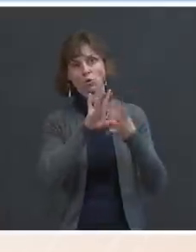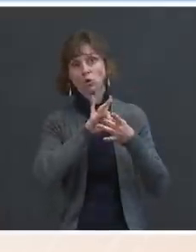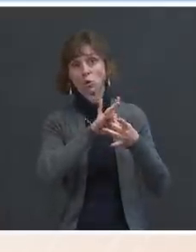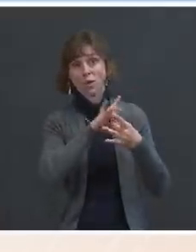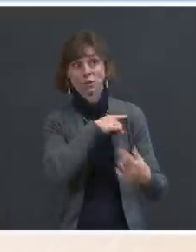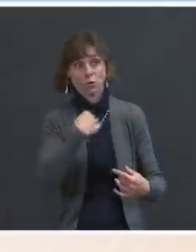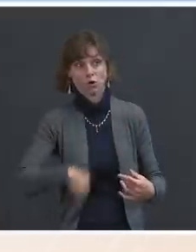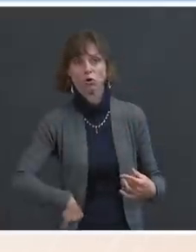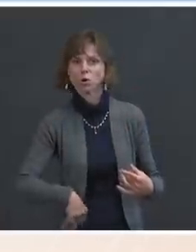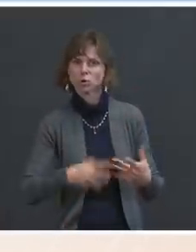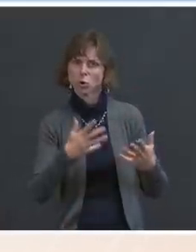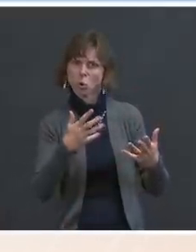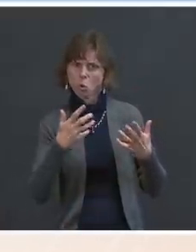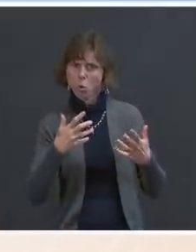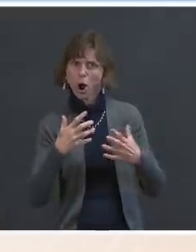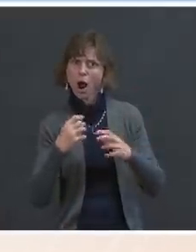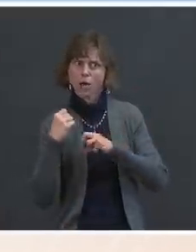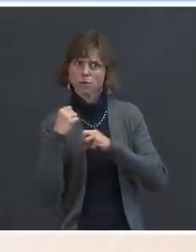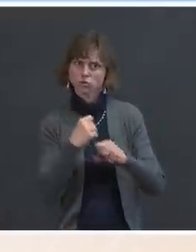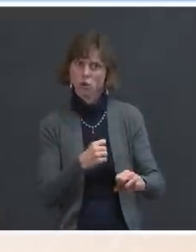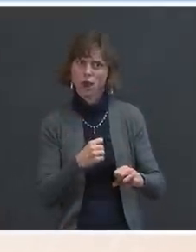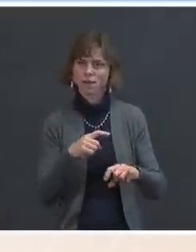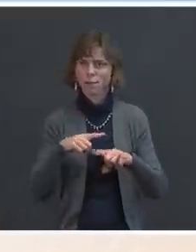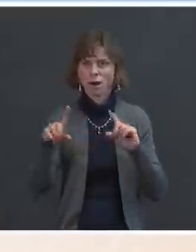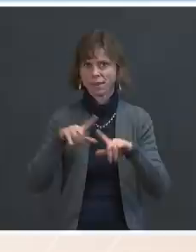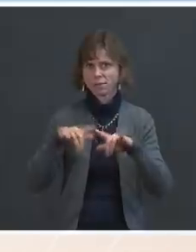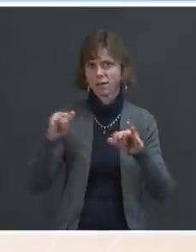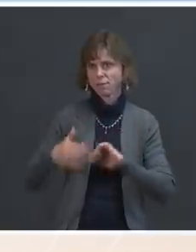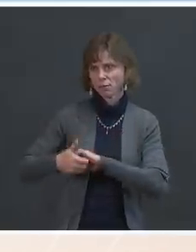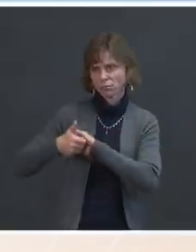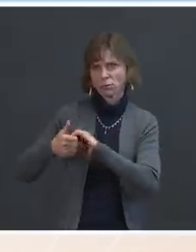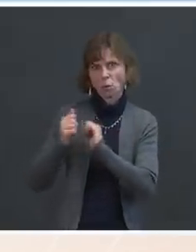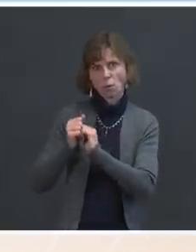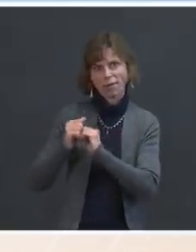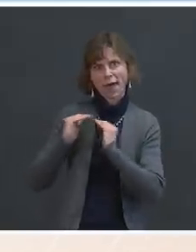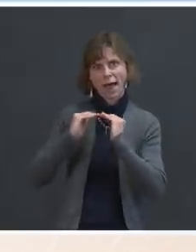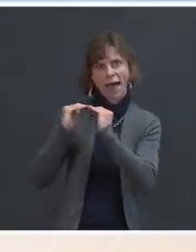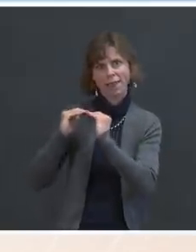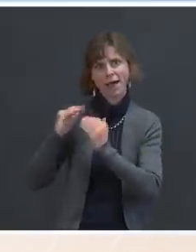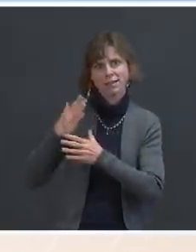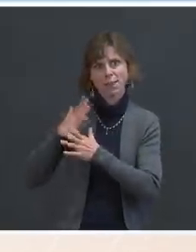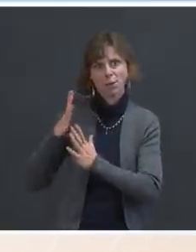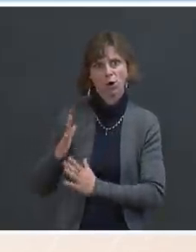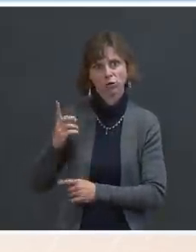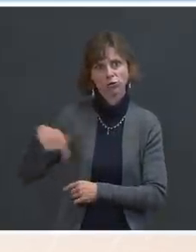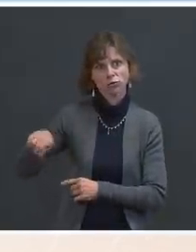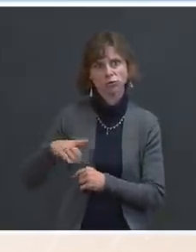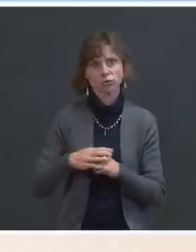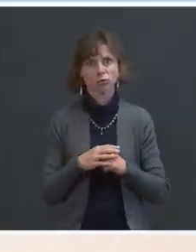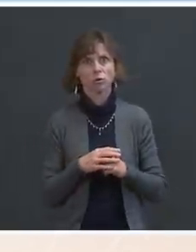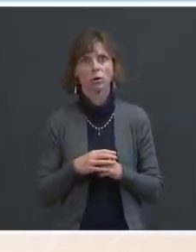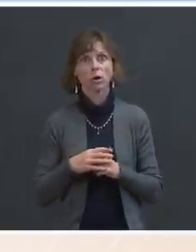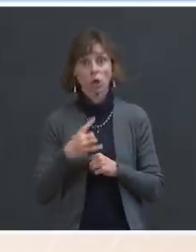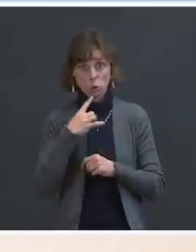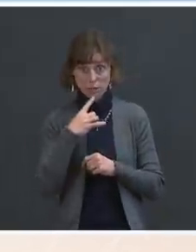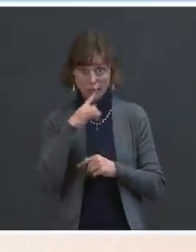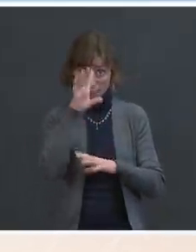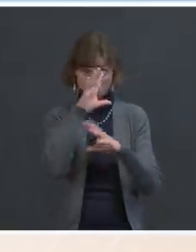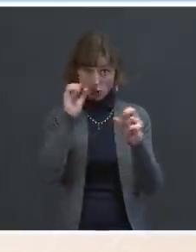and in lockstep with our allies and partners. With that, go ahead, Jonathon. The Press: Thank you so much. You said the President will be signing the bill on Friday.